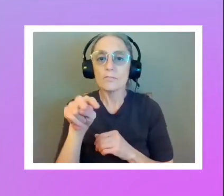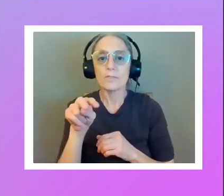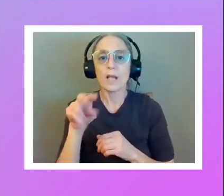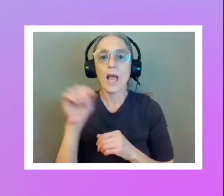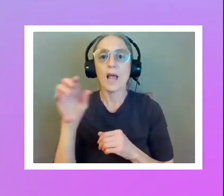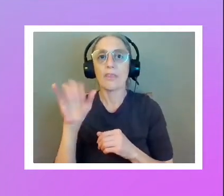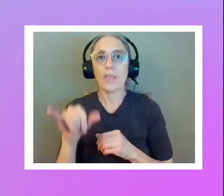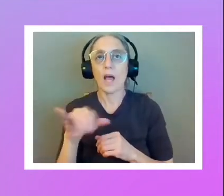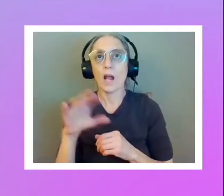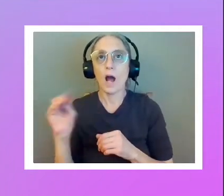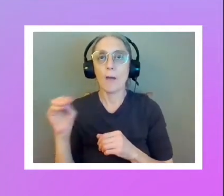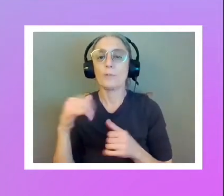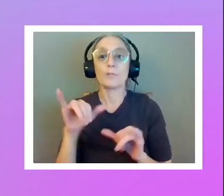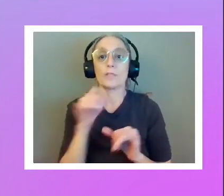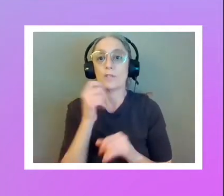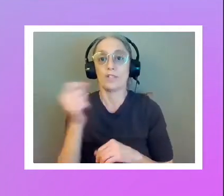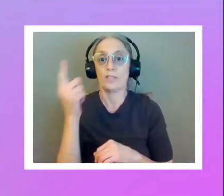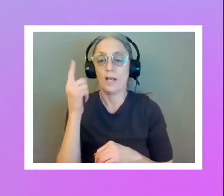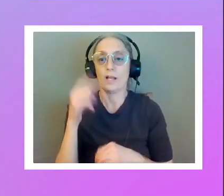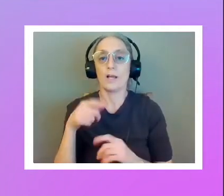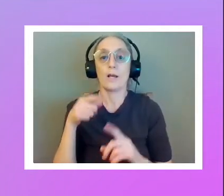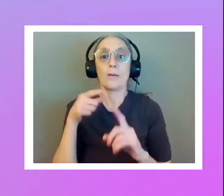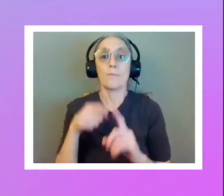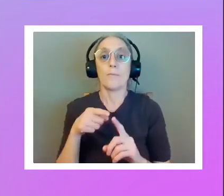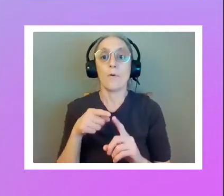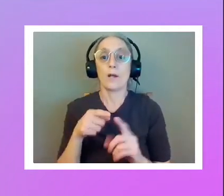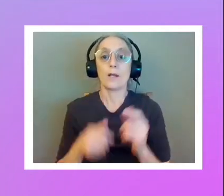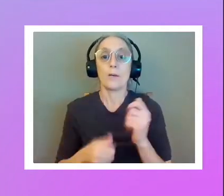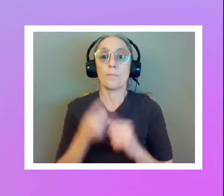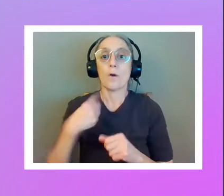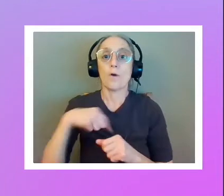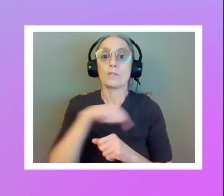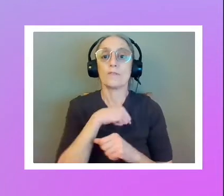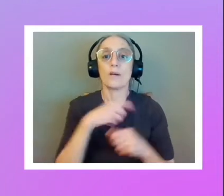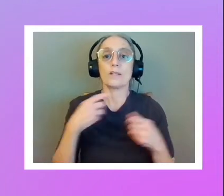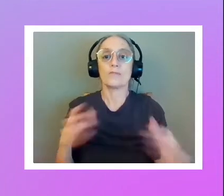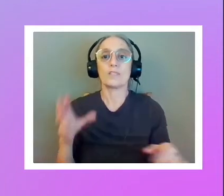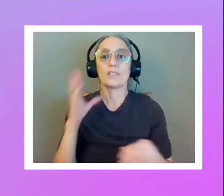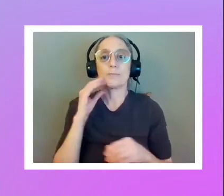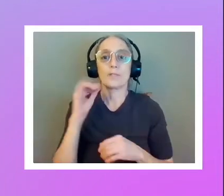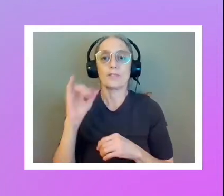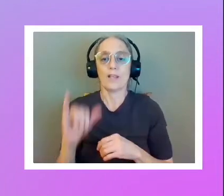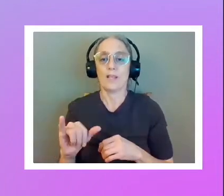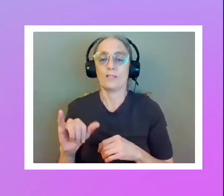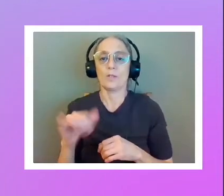The point is that most of us have experienced it and have felt what it feels like.